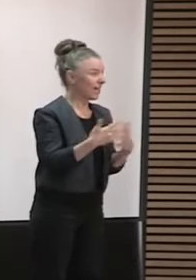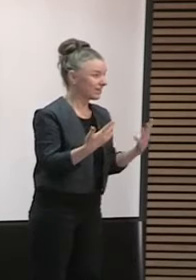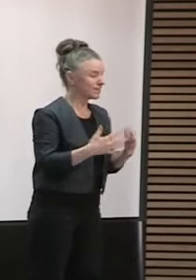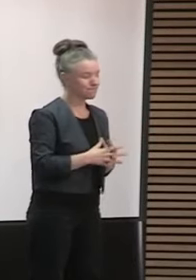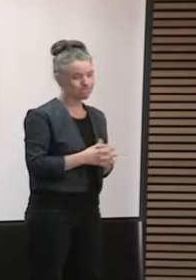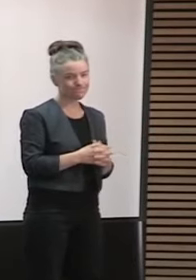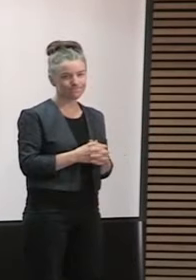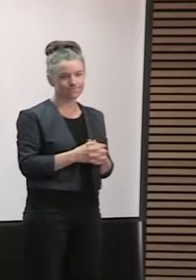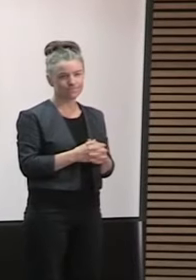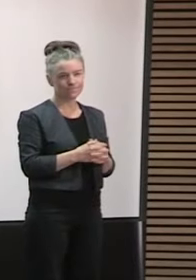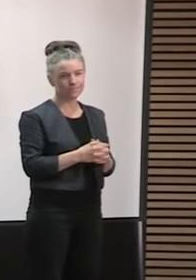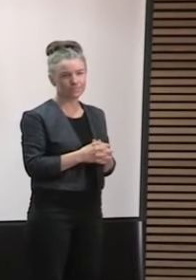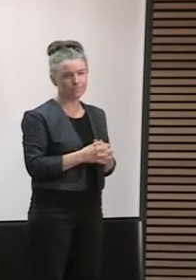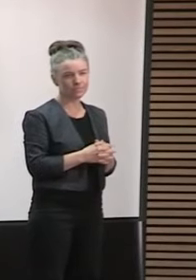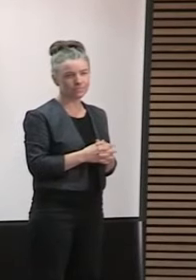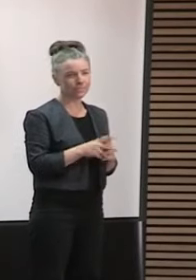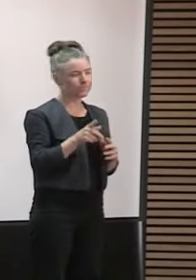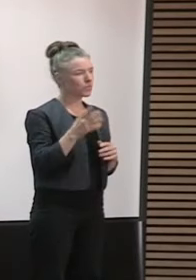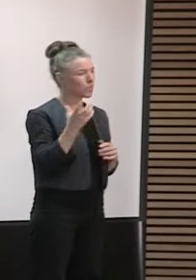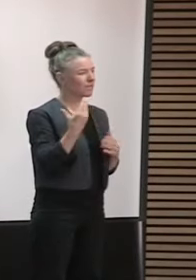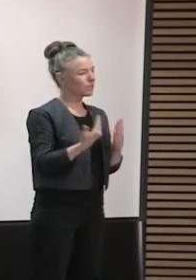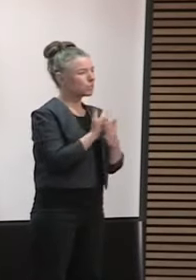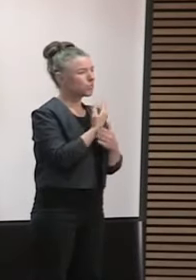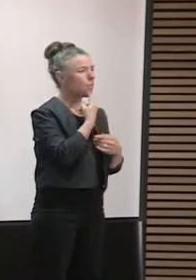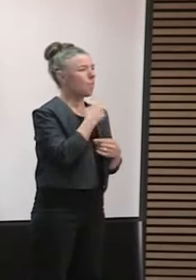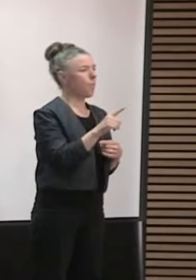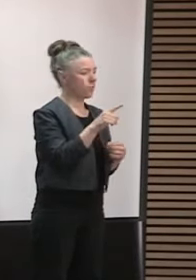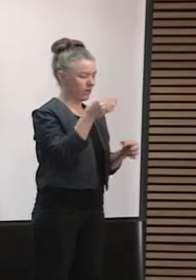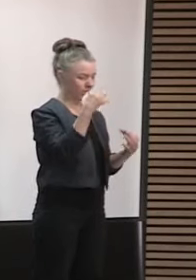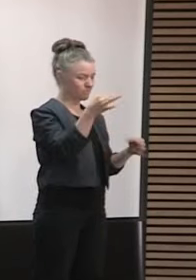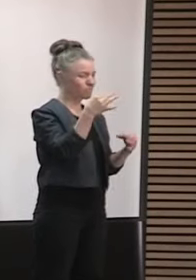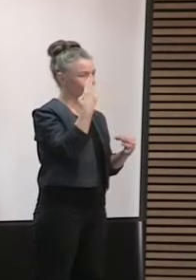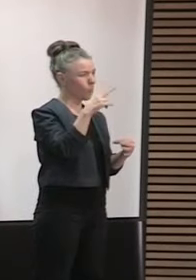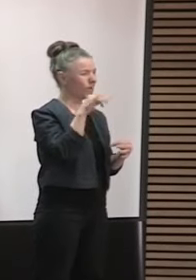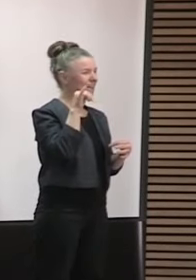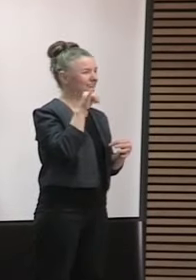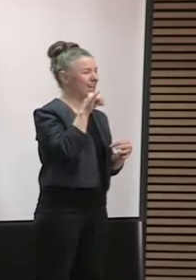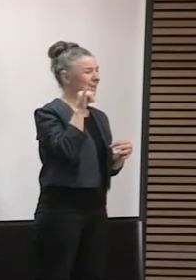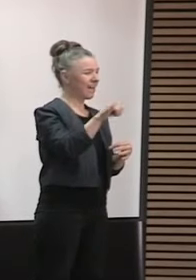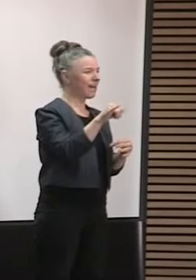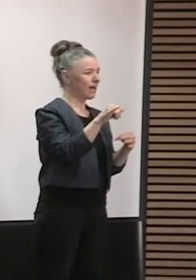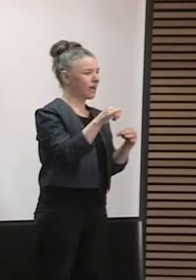speaks for itself here. We're one of the few countries in the world that went for 100 days without any communities